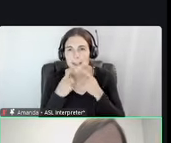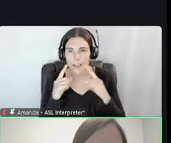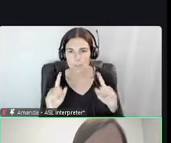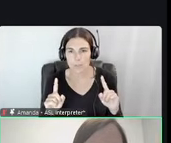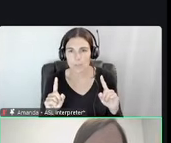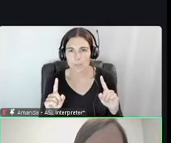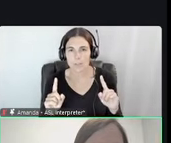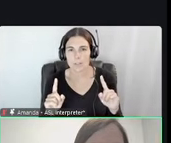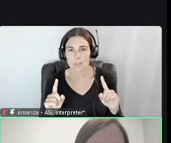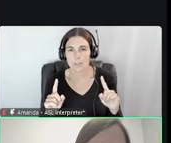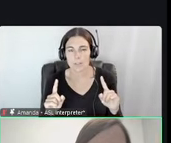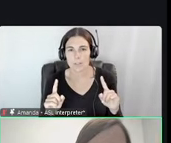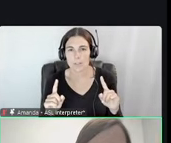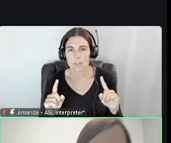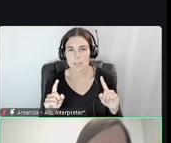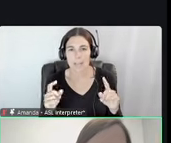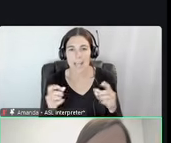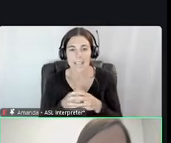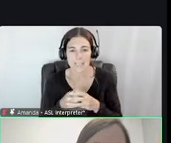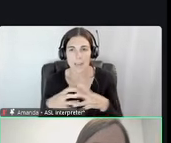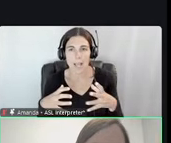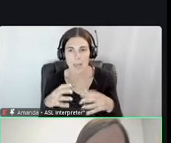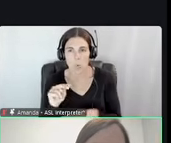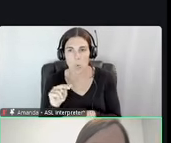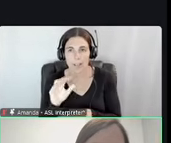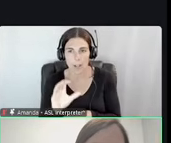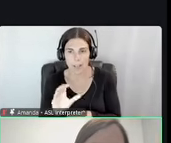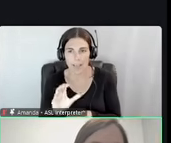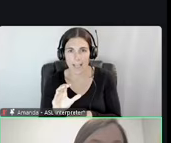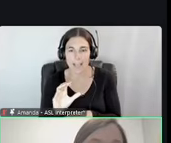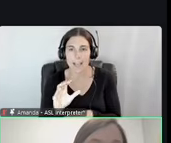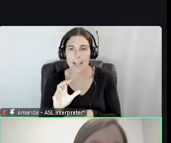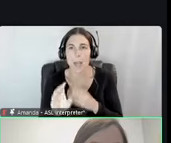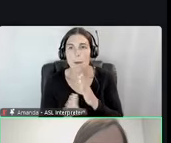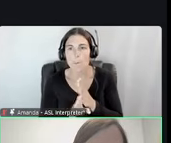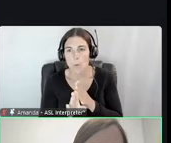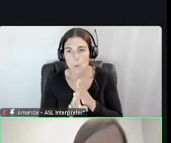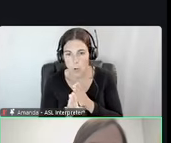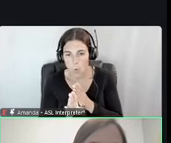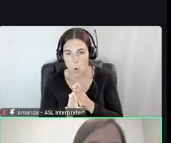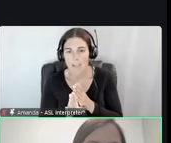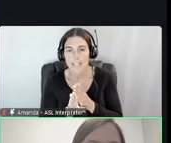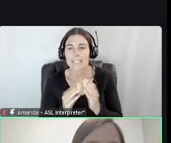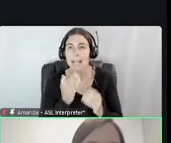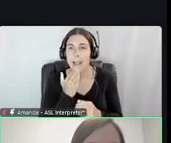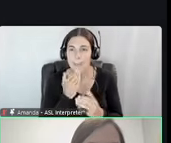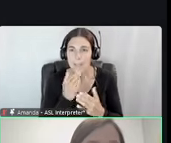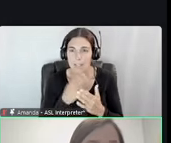release of an expanded North Carolina minority diabetes prevention program. Uh so you can look